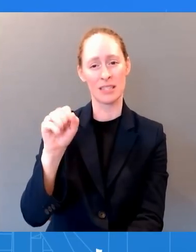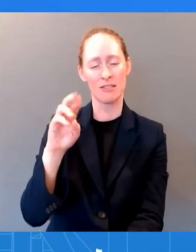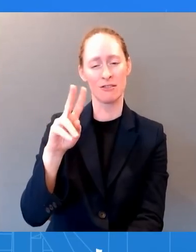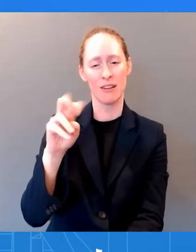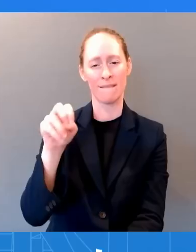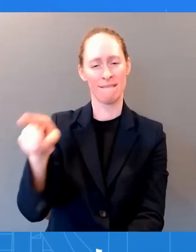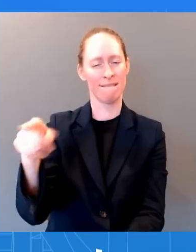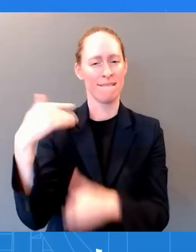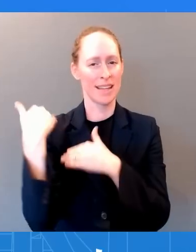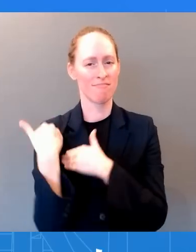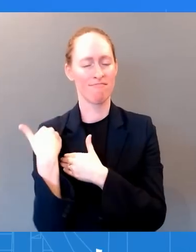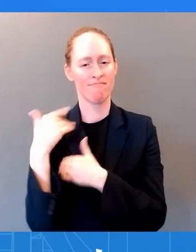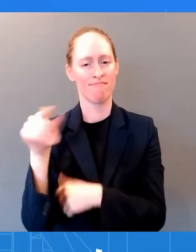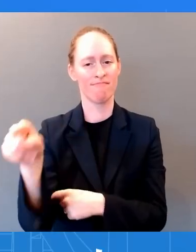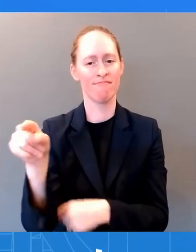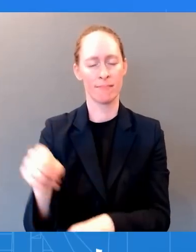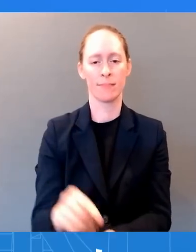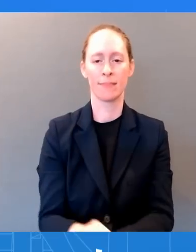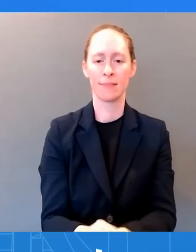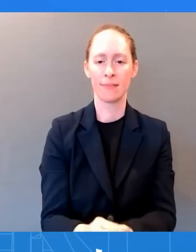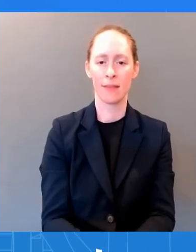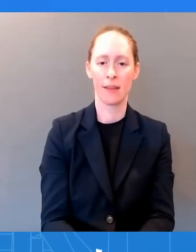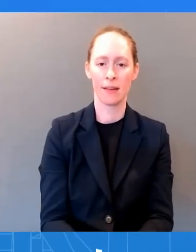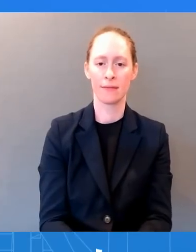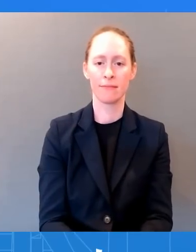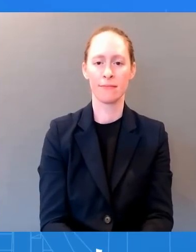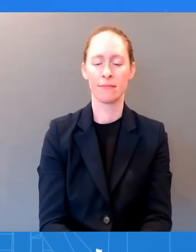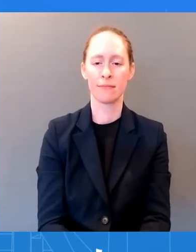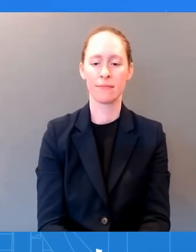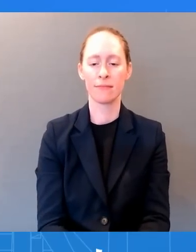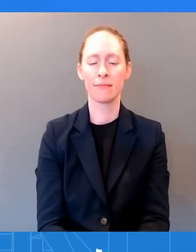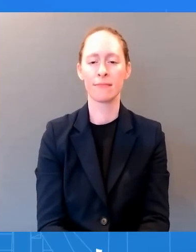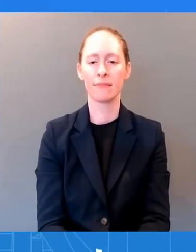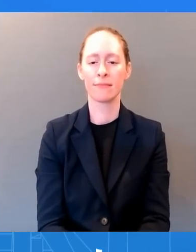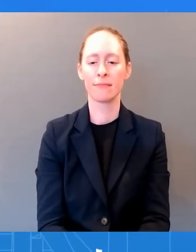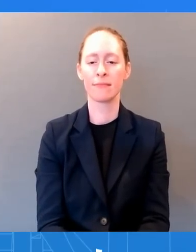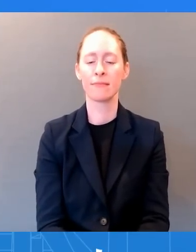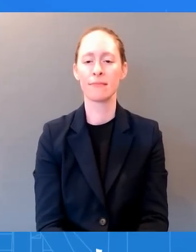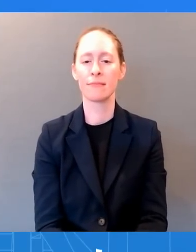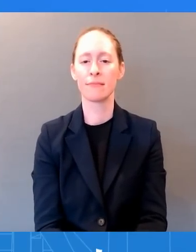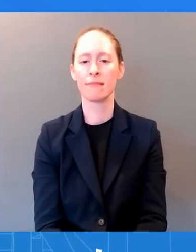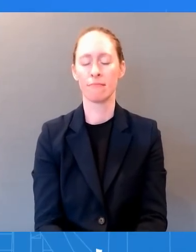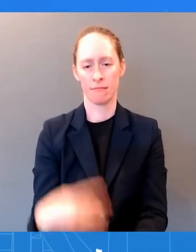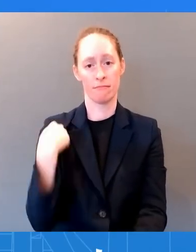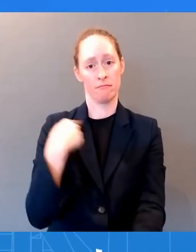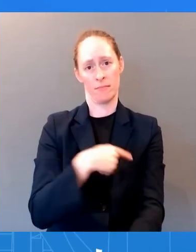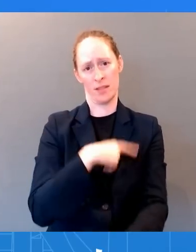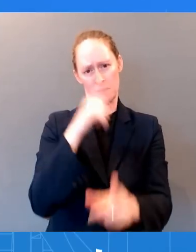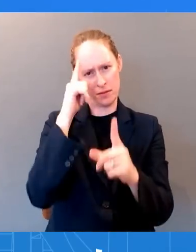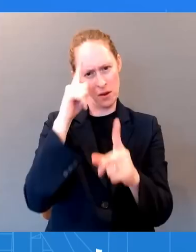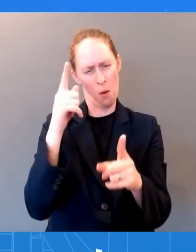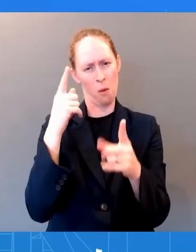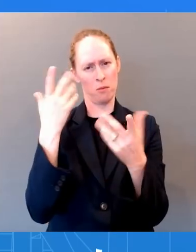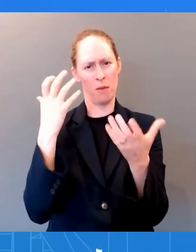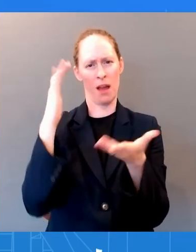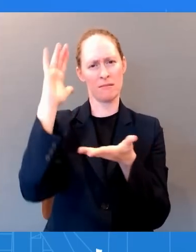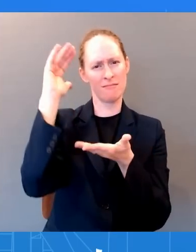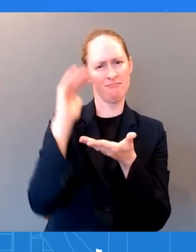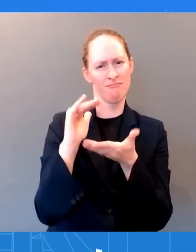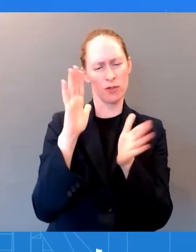Our goal is to -- to keep bringing down inflation without sacrificing the historic and lifechanging economic gains